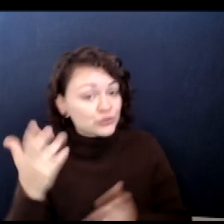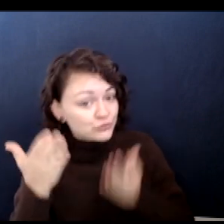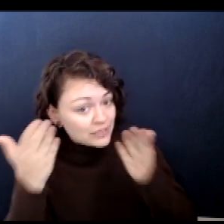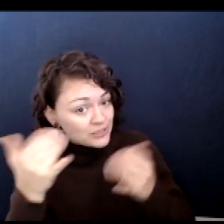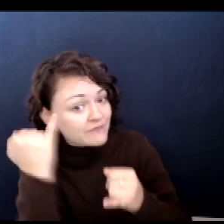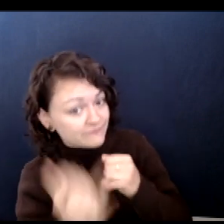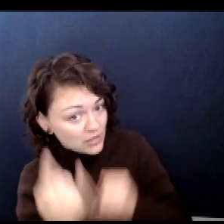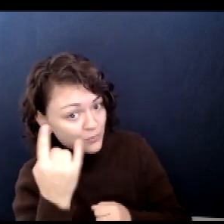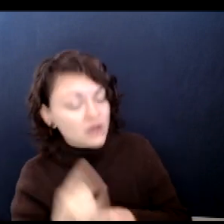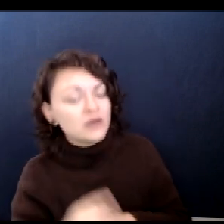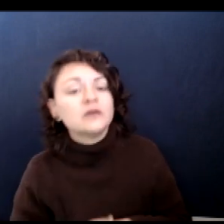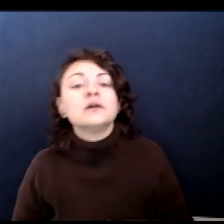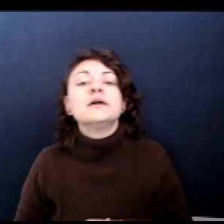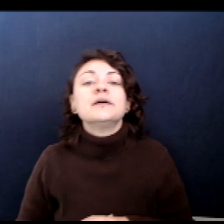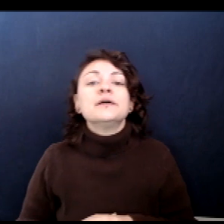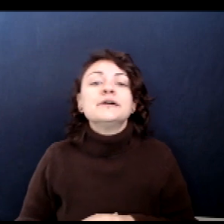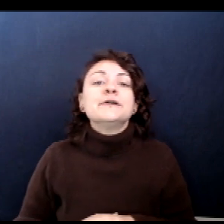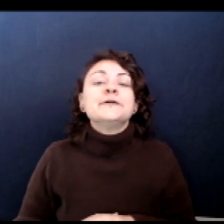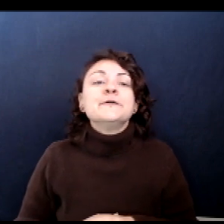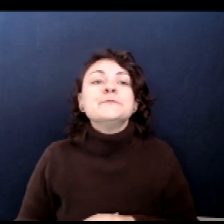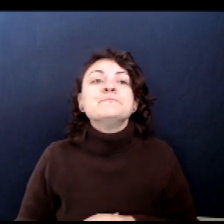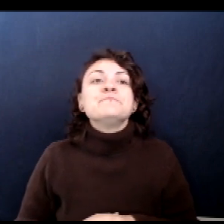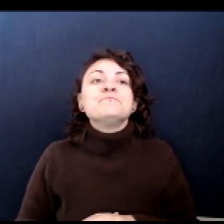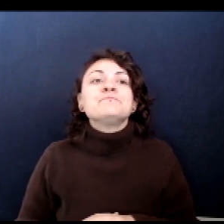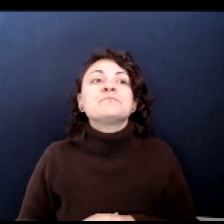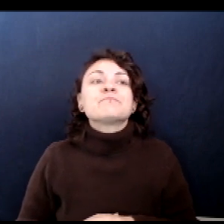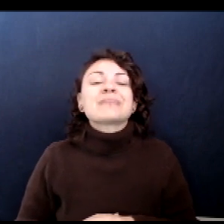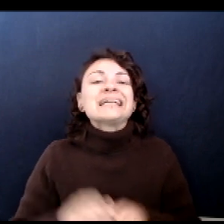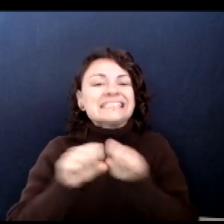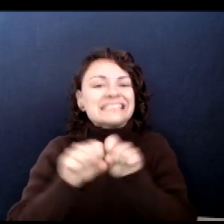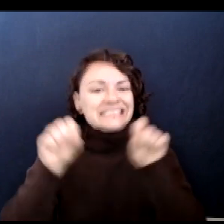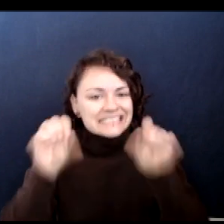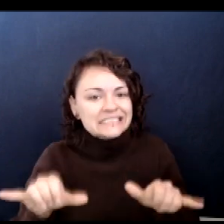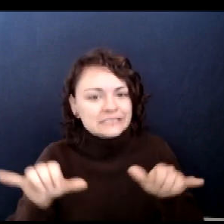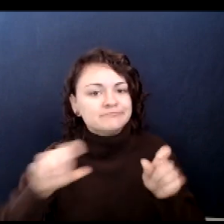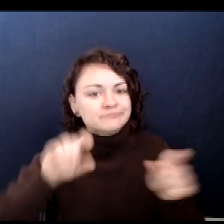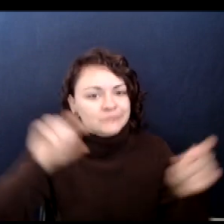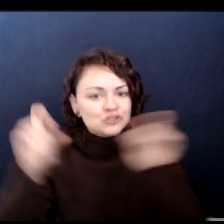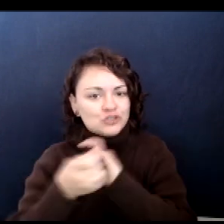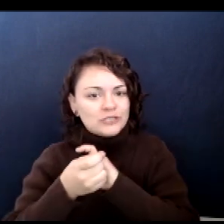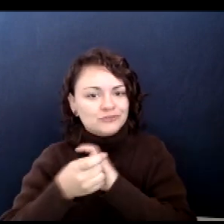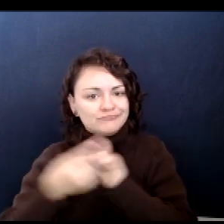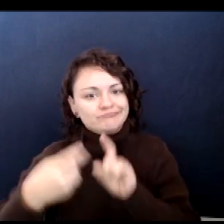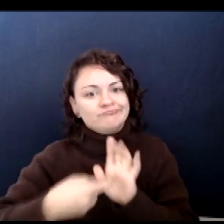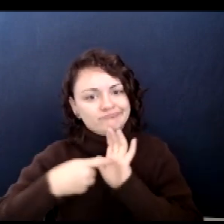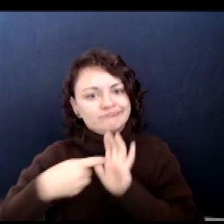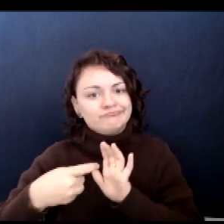really focused on the need for system wide change. That includes creating opportunities